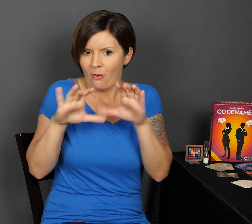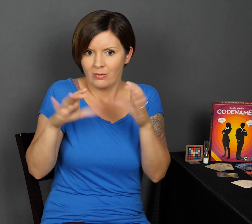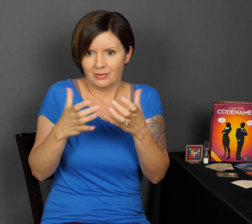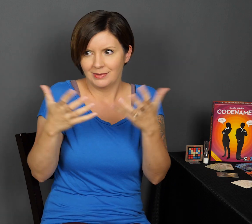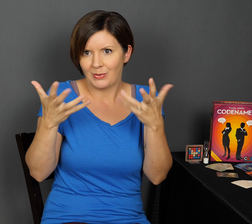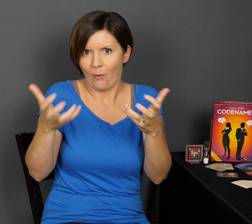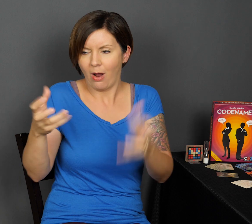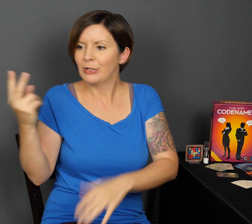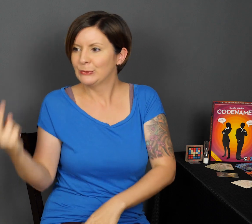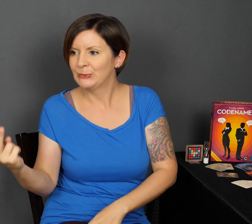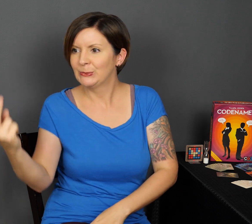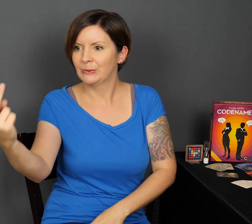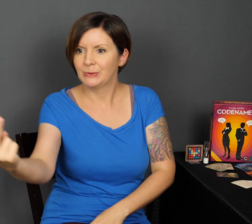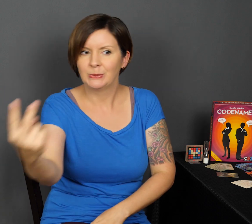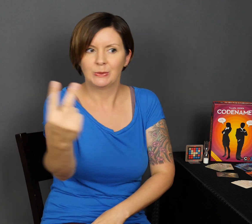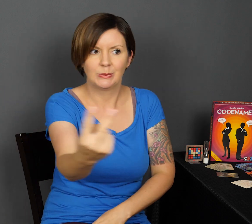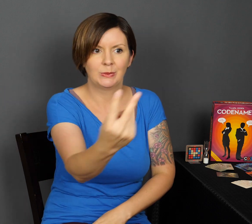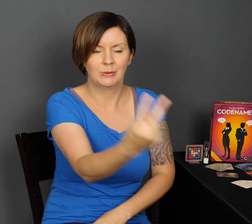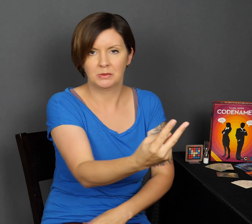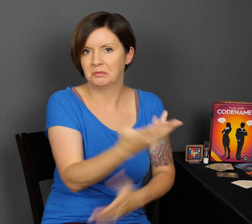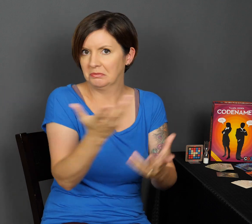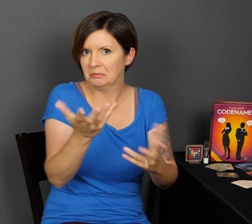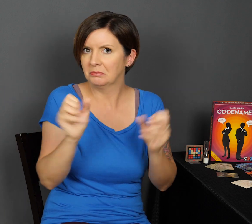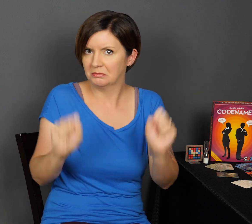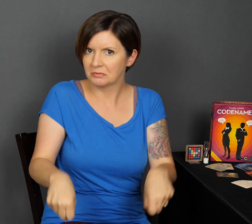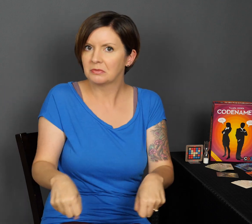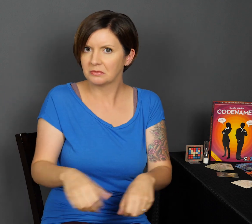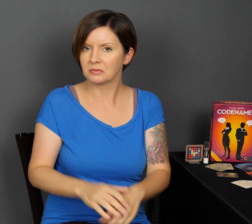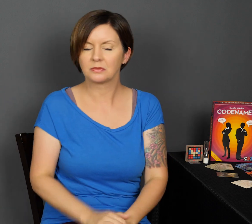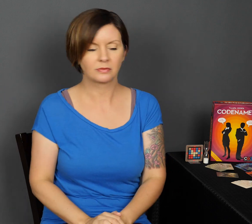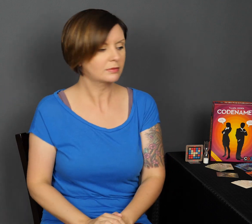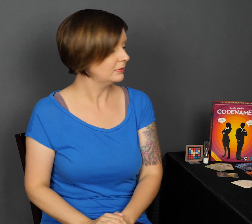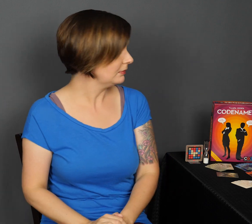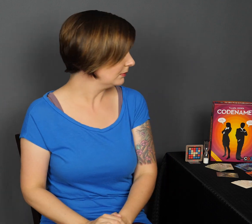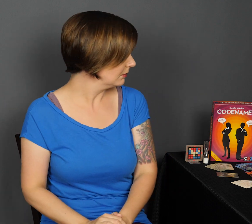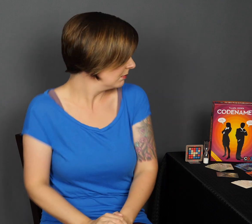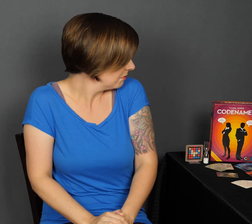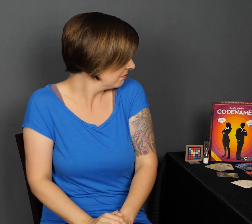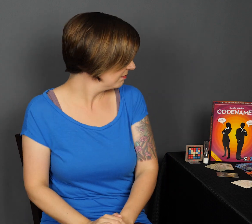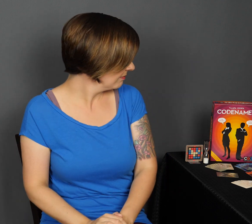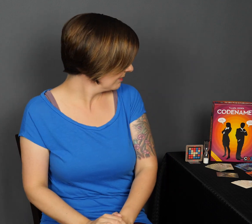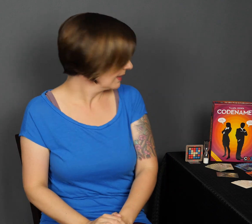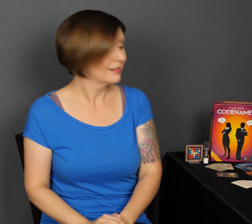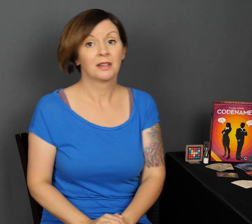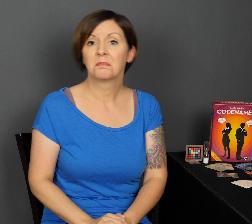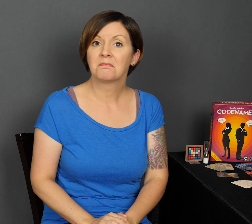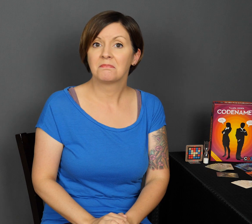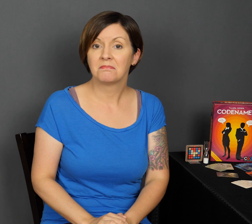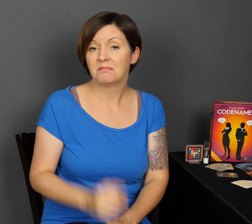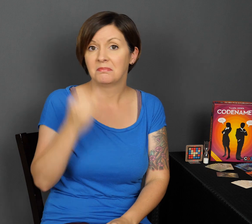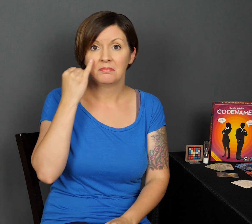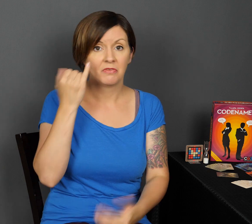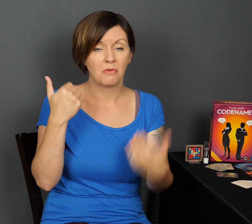If you really have a small class and you want groups of 2, you can do that. Yeah!